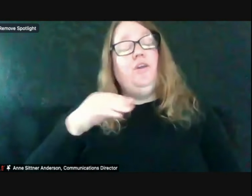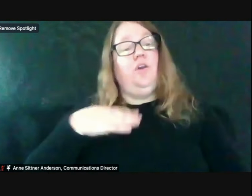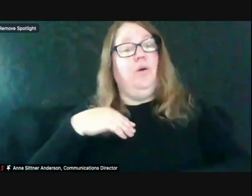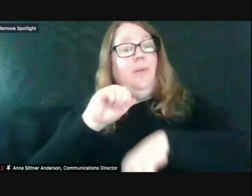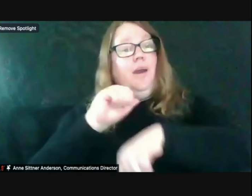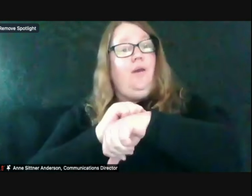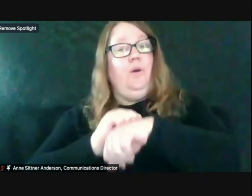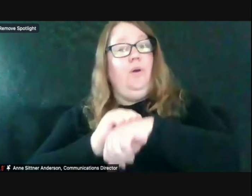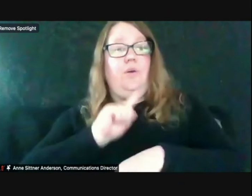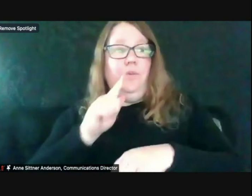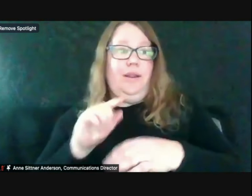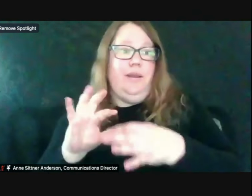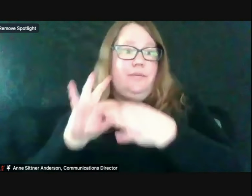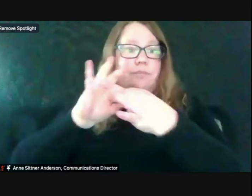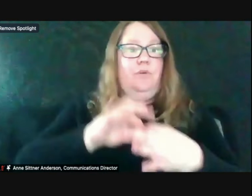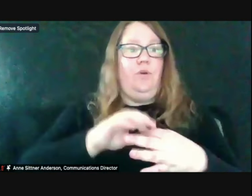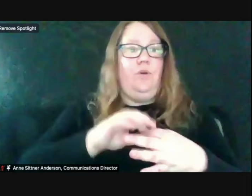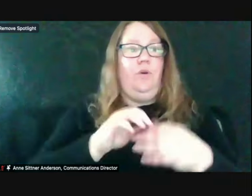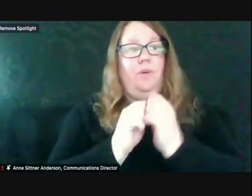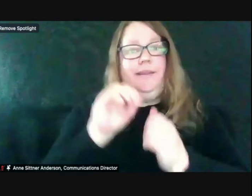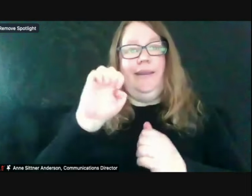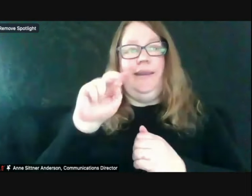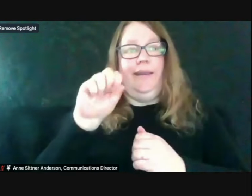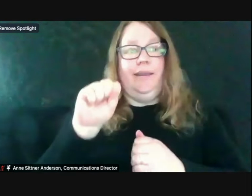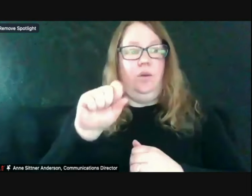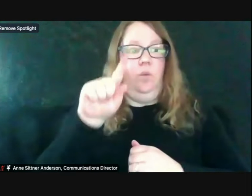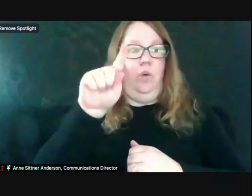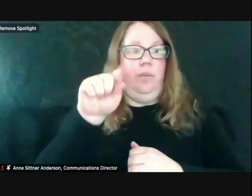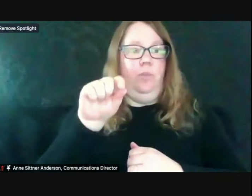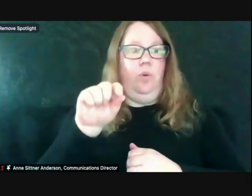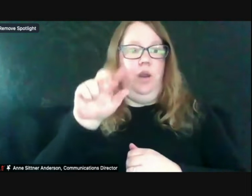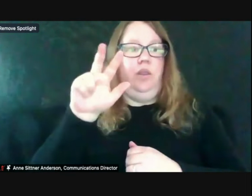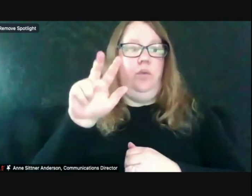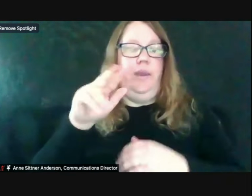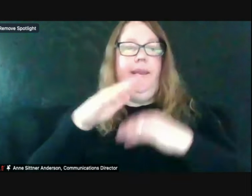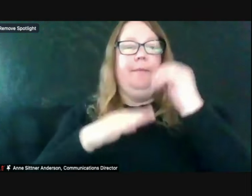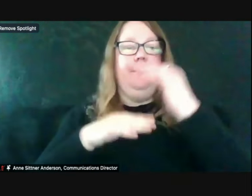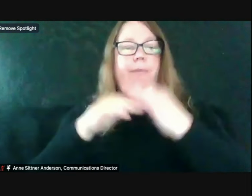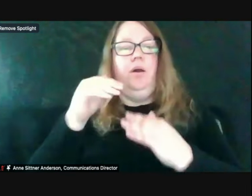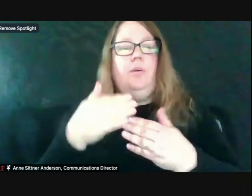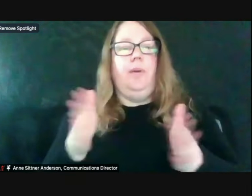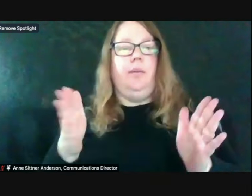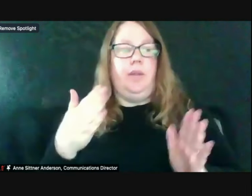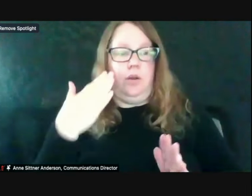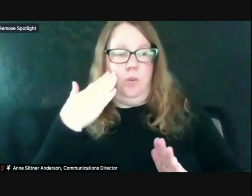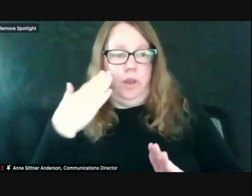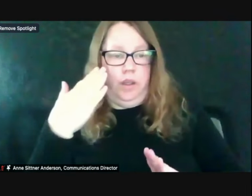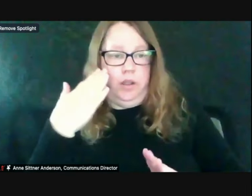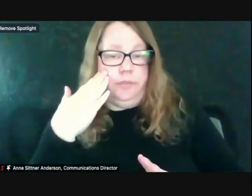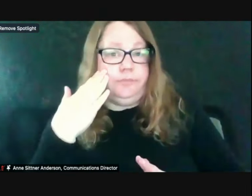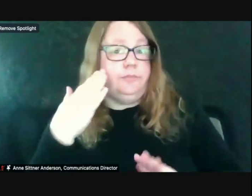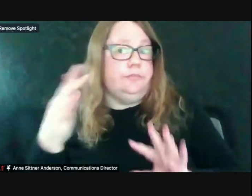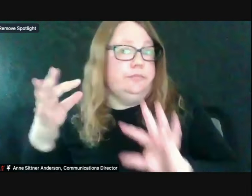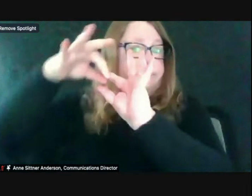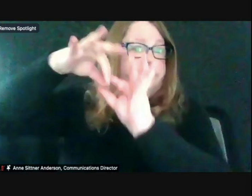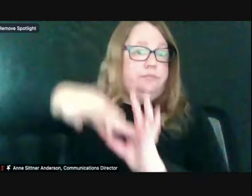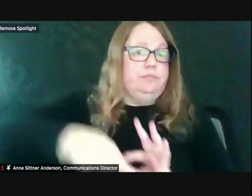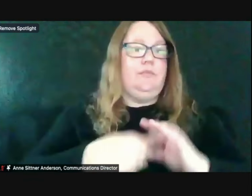So my work is really connected to Ends 1.3, build public awareness. That is tied into